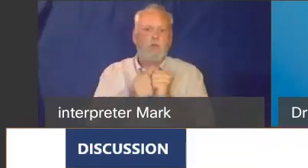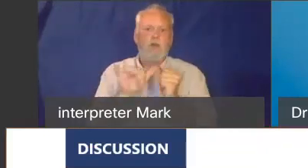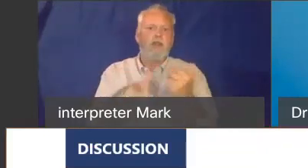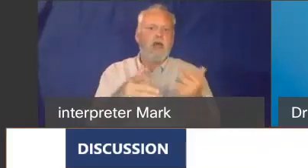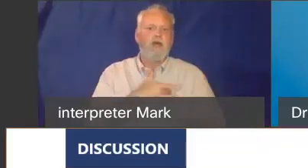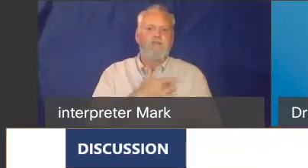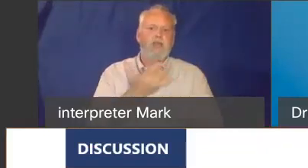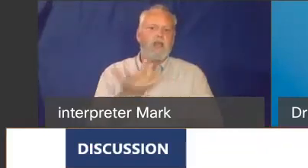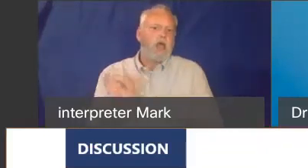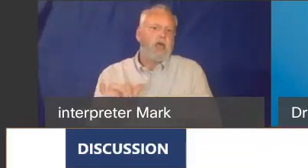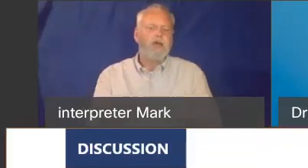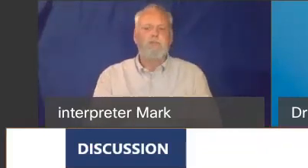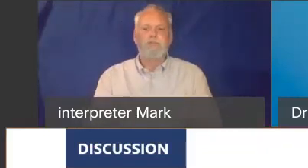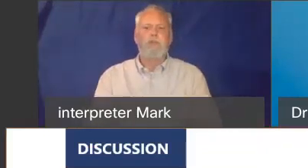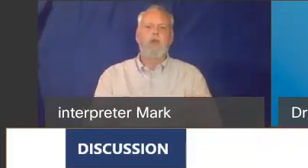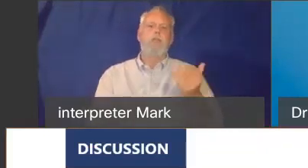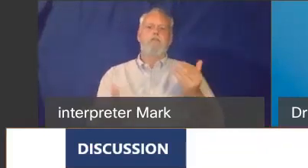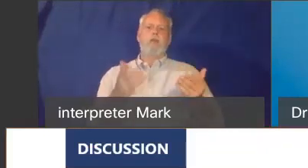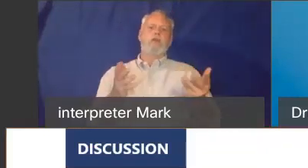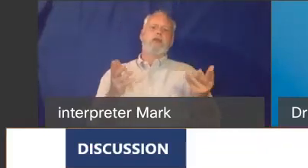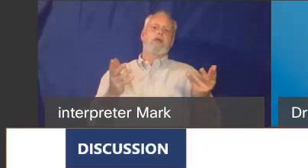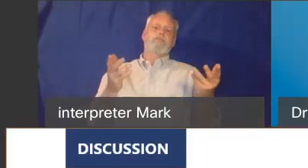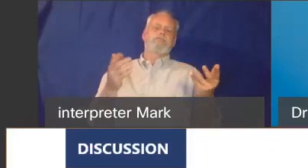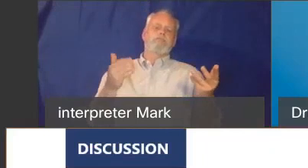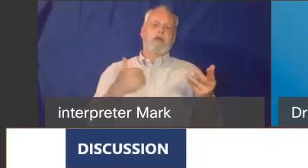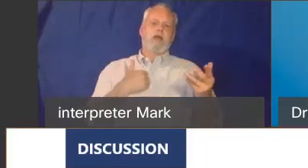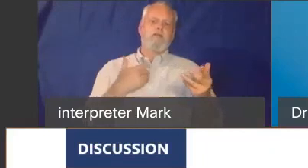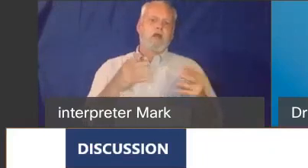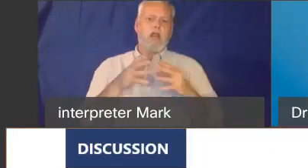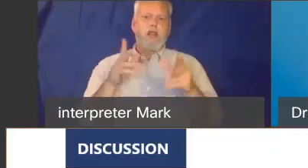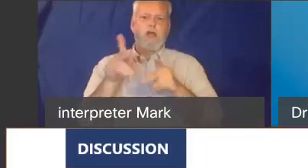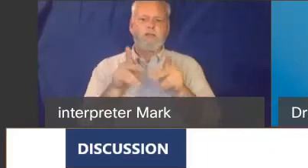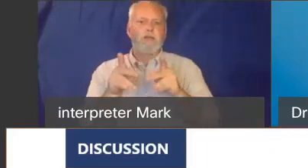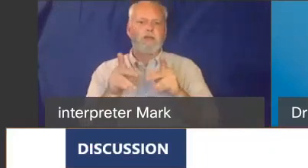We might wind up with, um, a lot of, uh, folks I don't use the J word.